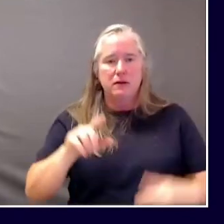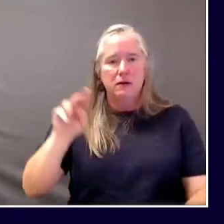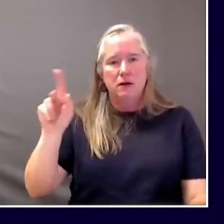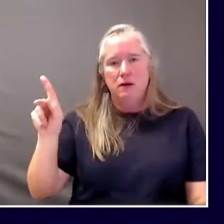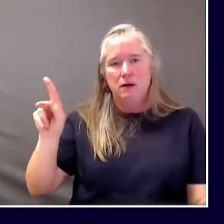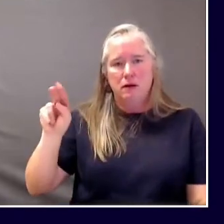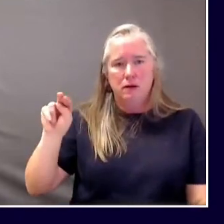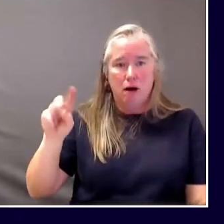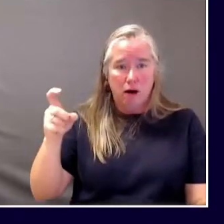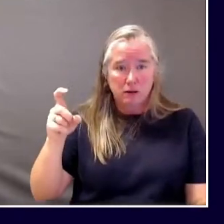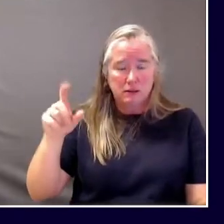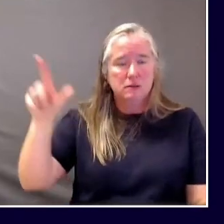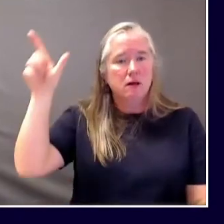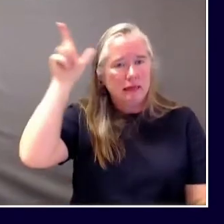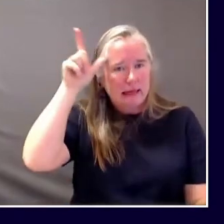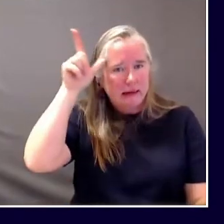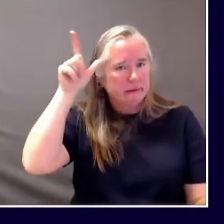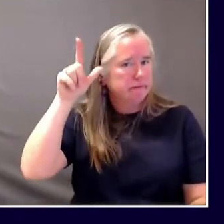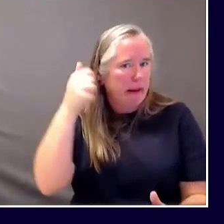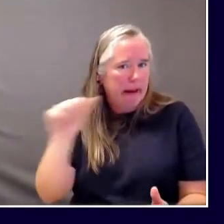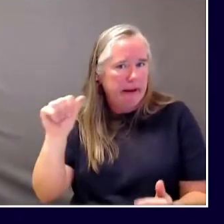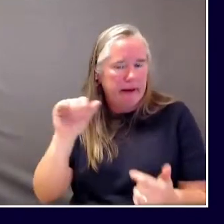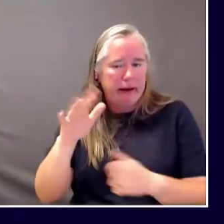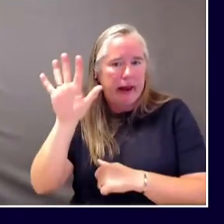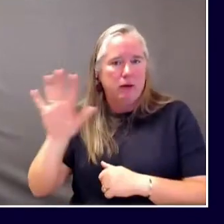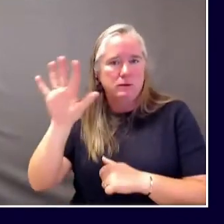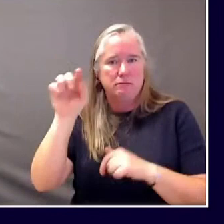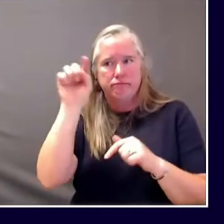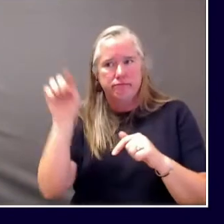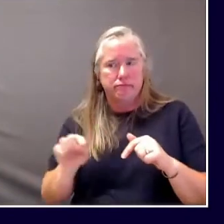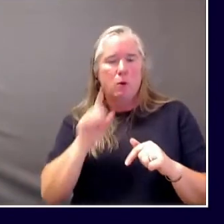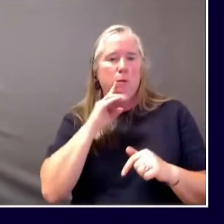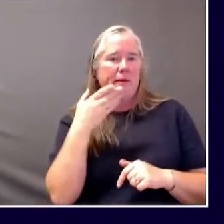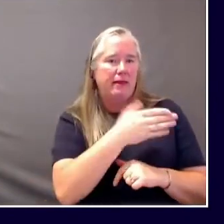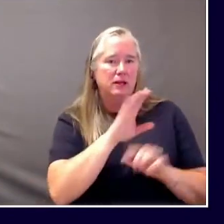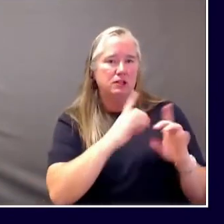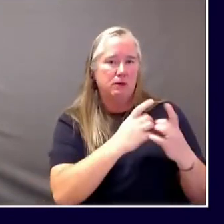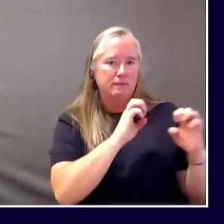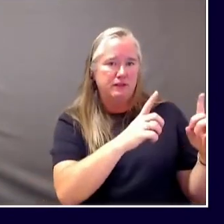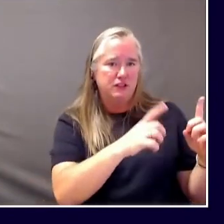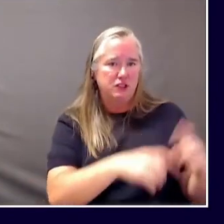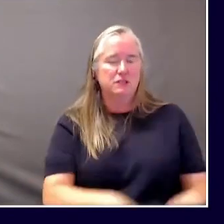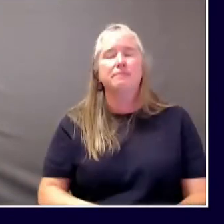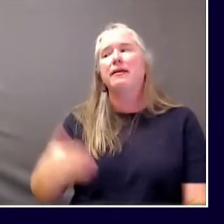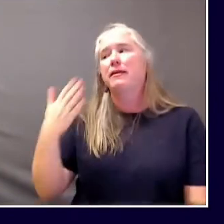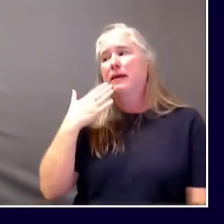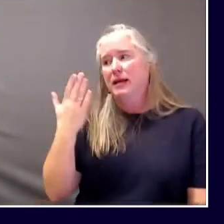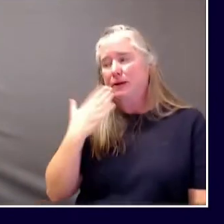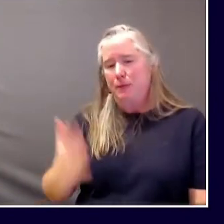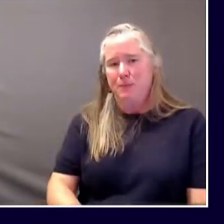anywhere else in Maine that